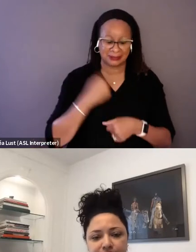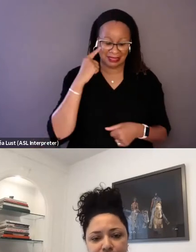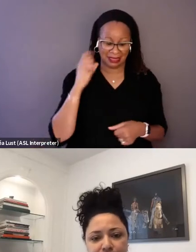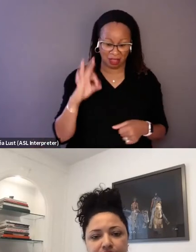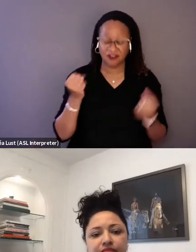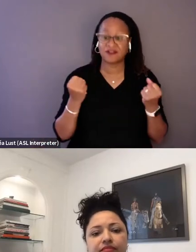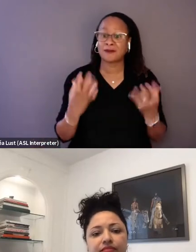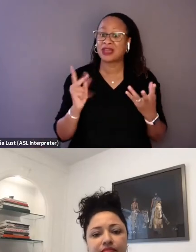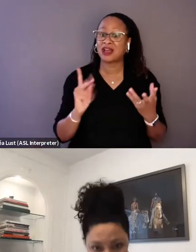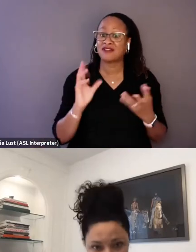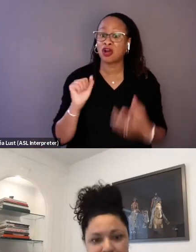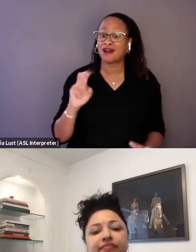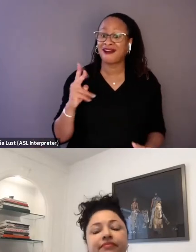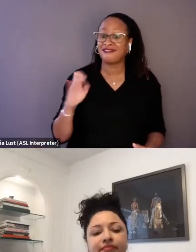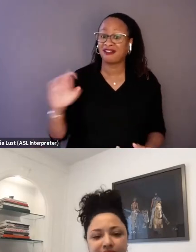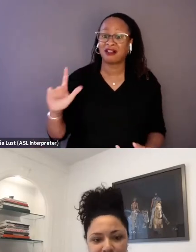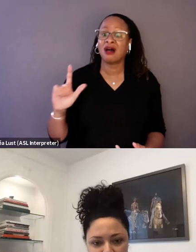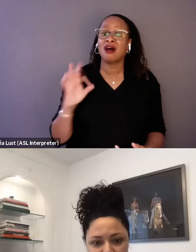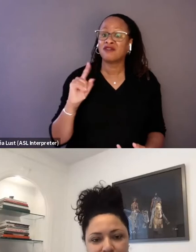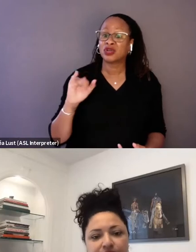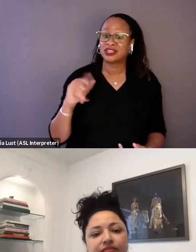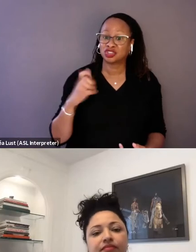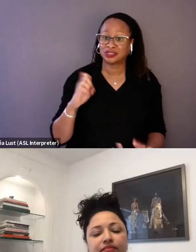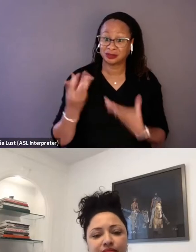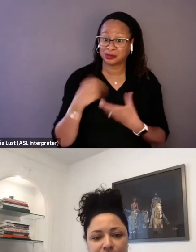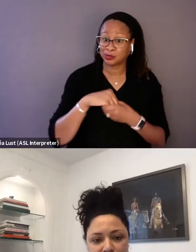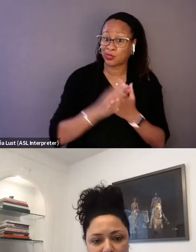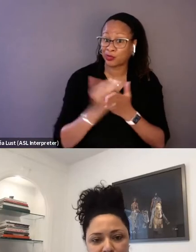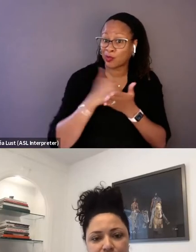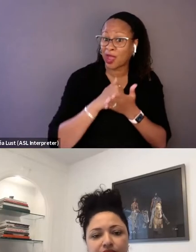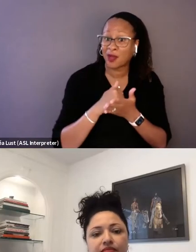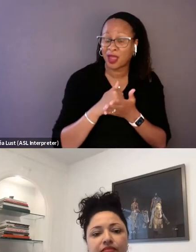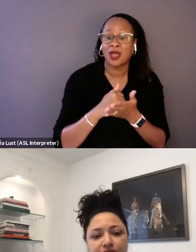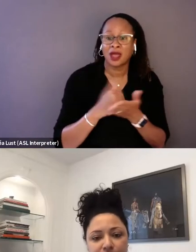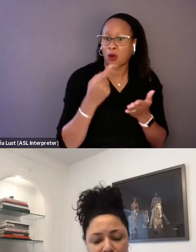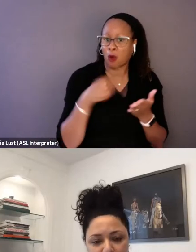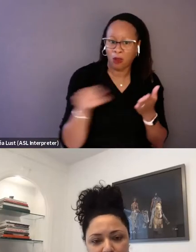of the archival footage that is incorporated throughout the Minneapolis olds.